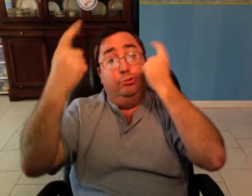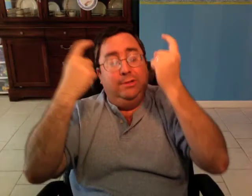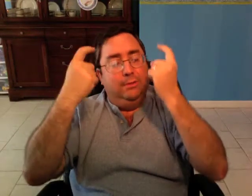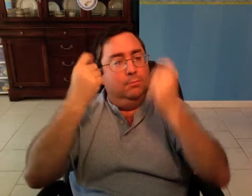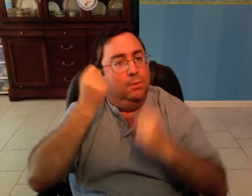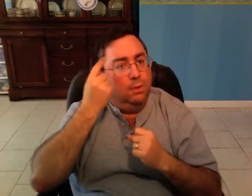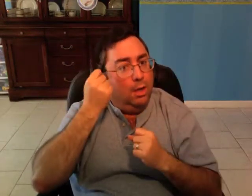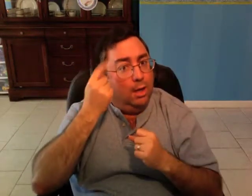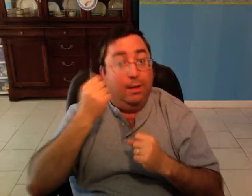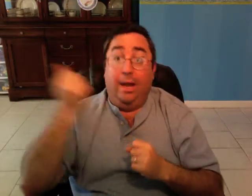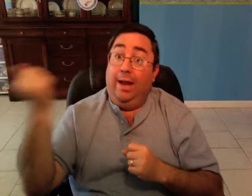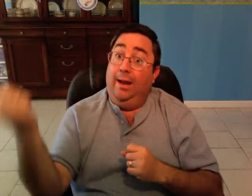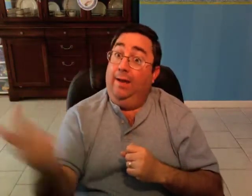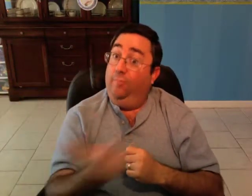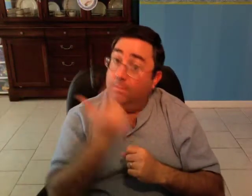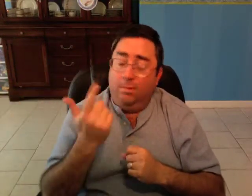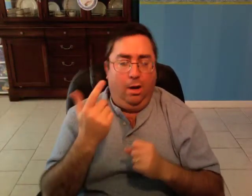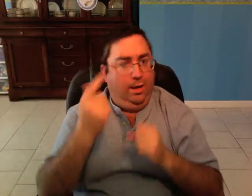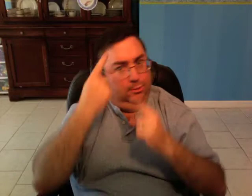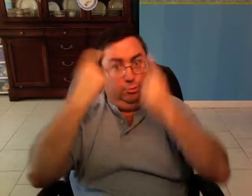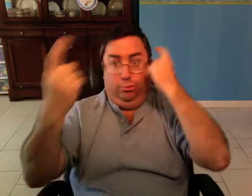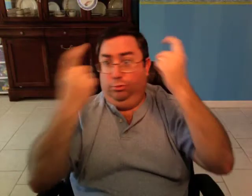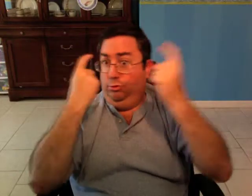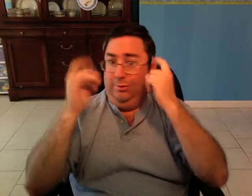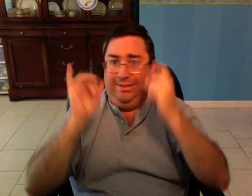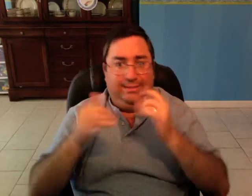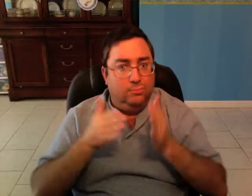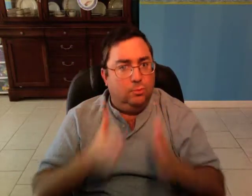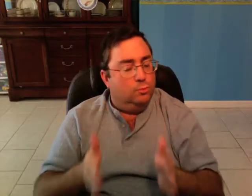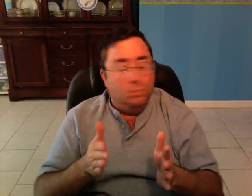have those dreams, but not everybody dreams in the same way.